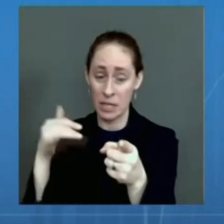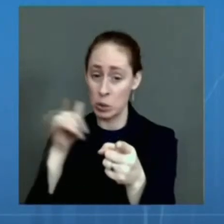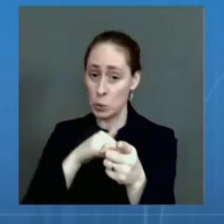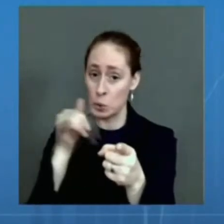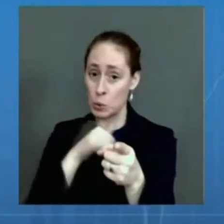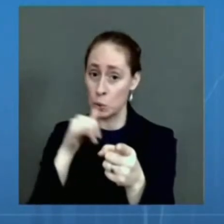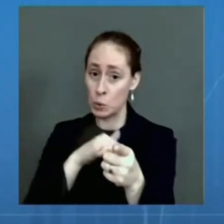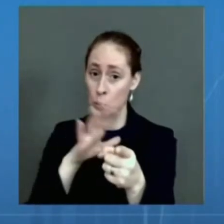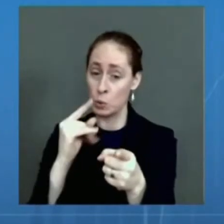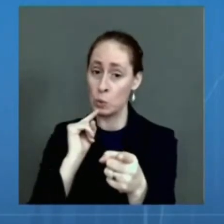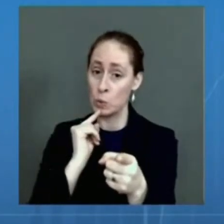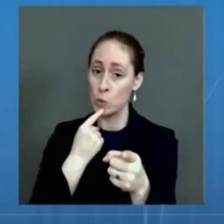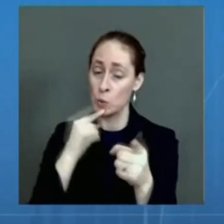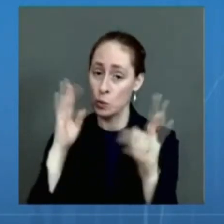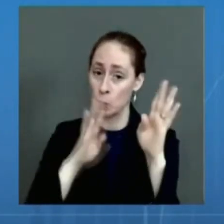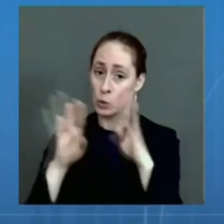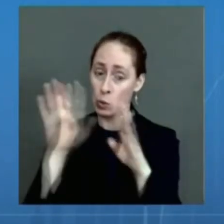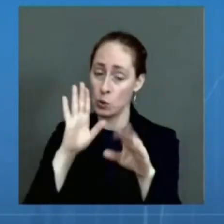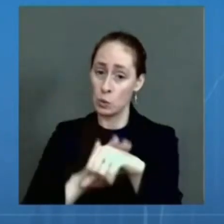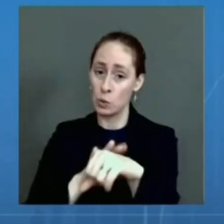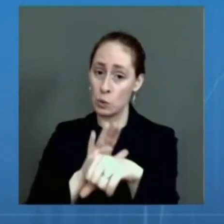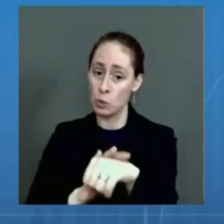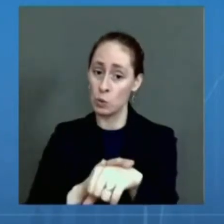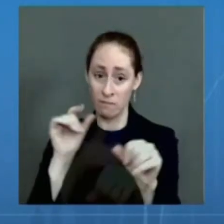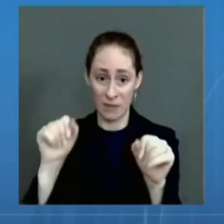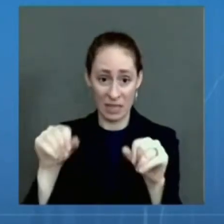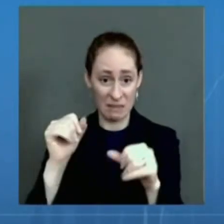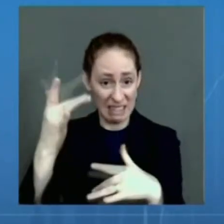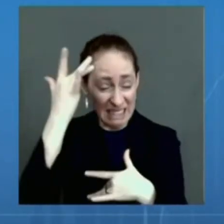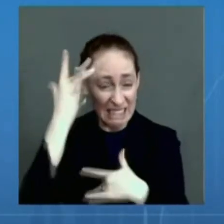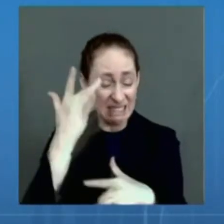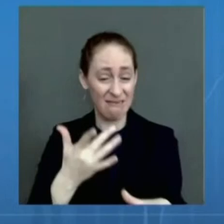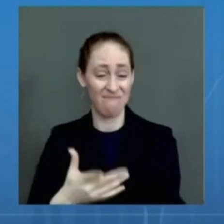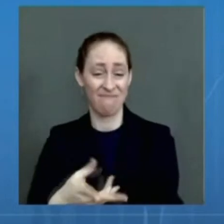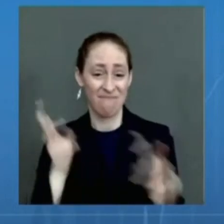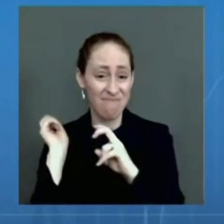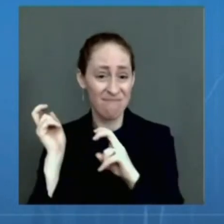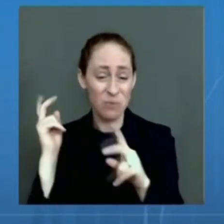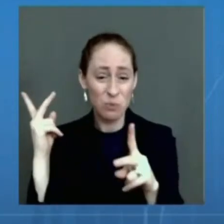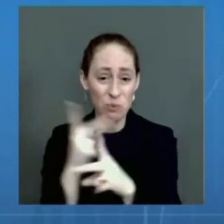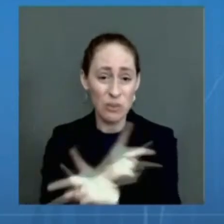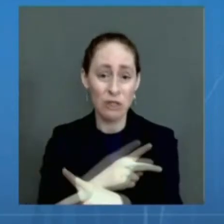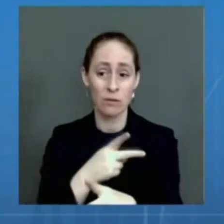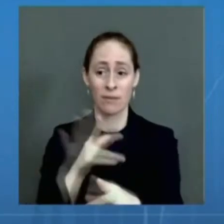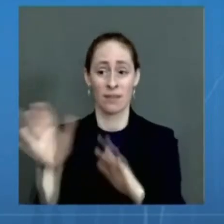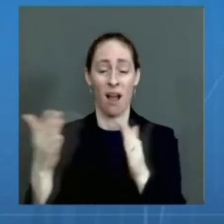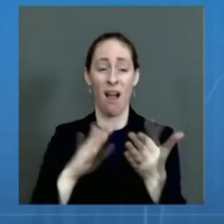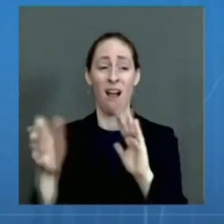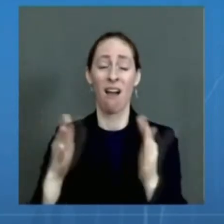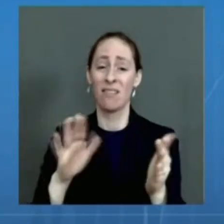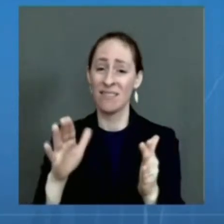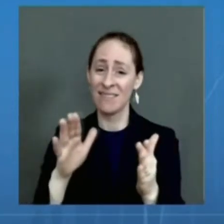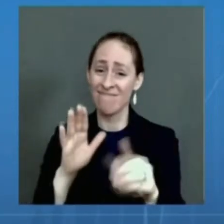FOR THE UNVACCINATED, YOU'RE LOOKING AT A WINTER OF SEVERE